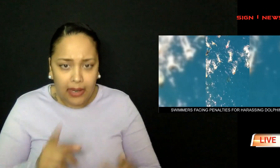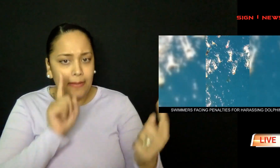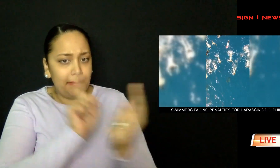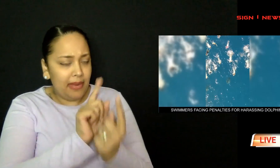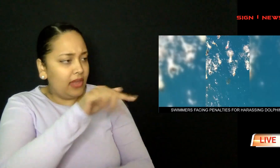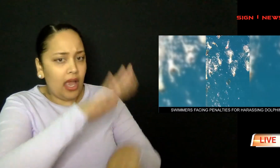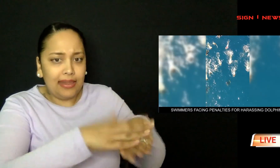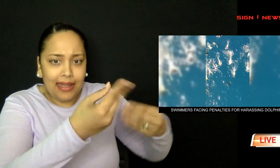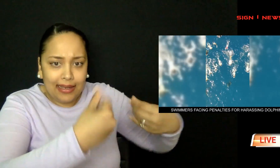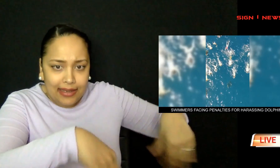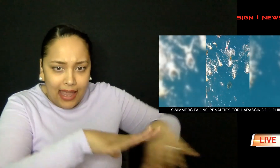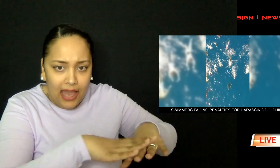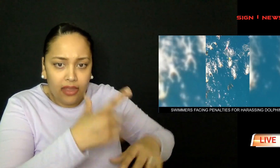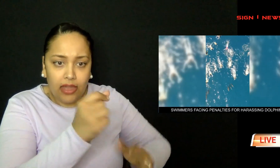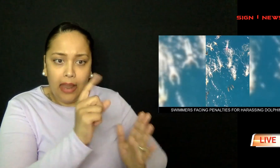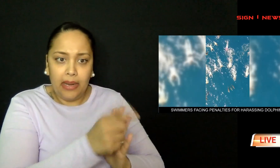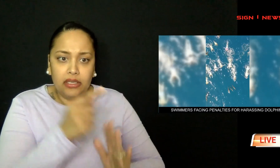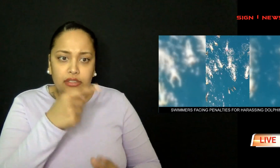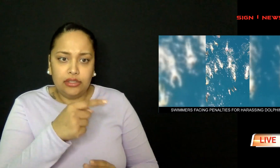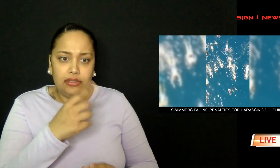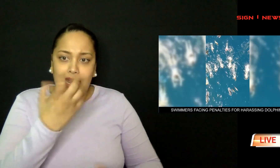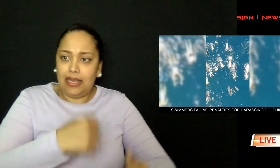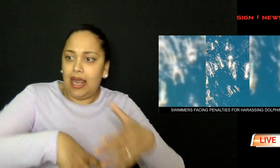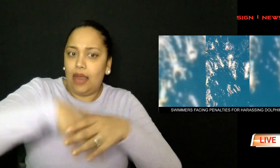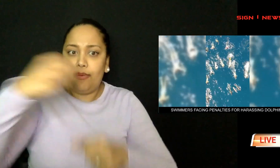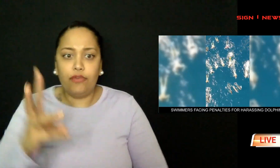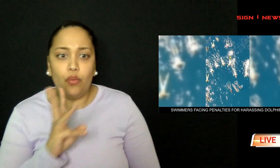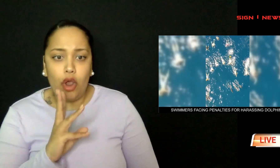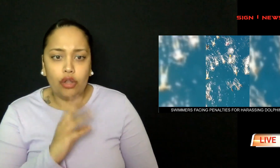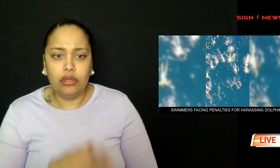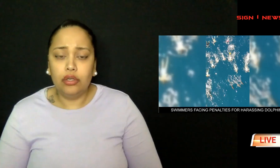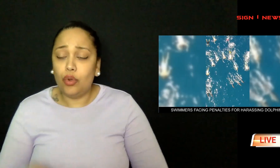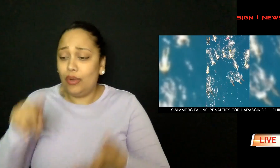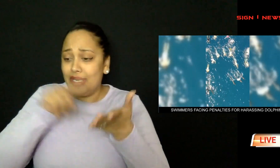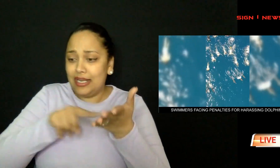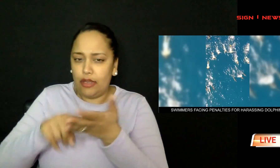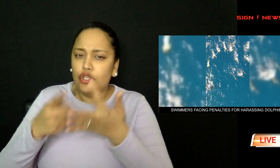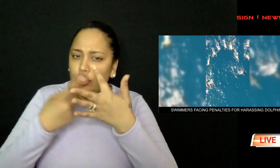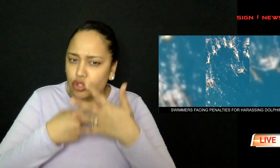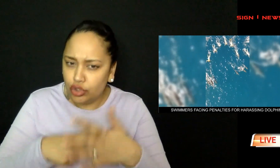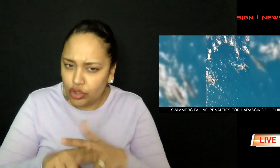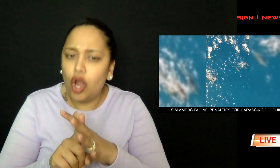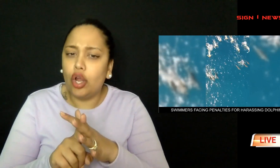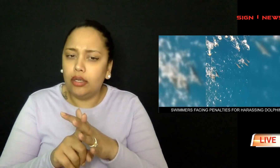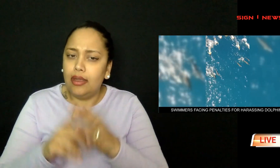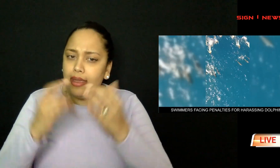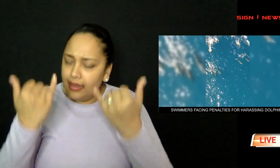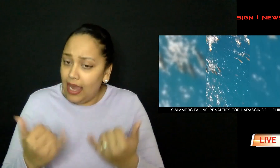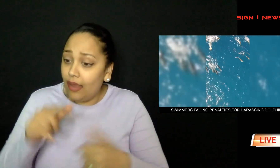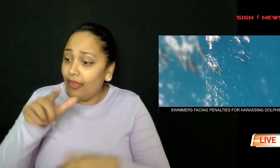they contacted the 33 swimmers and met them on land the minute they got out of the water